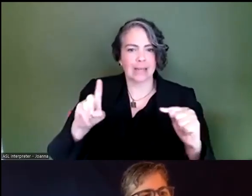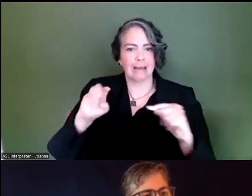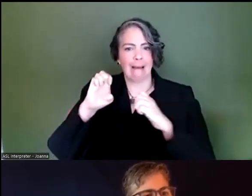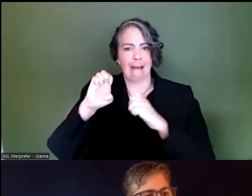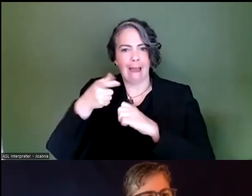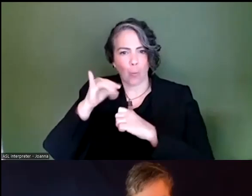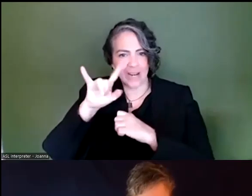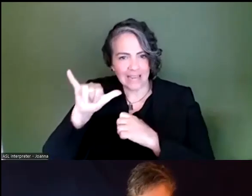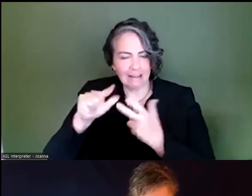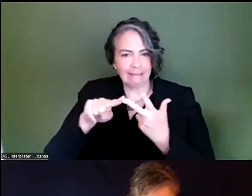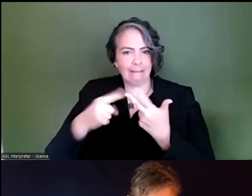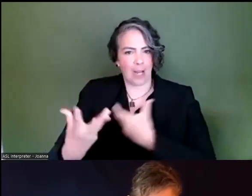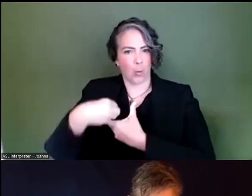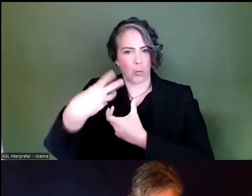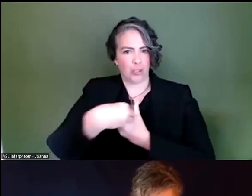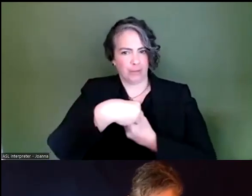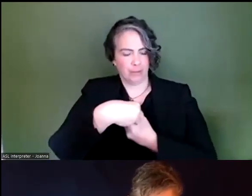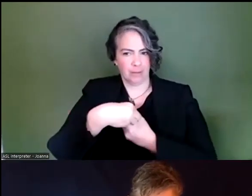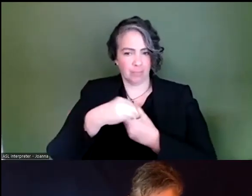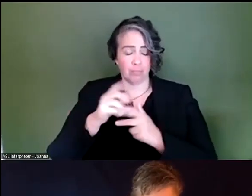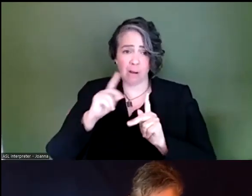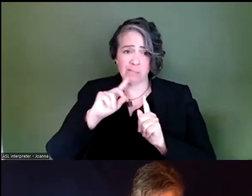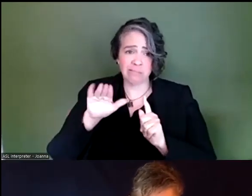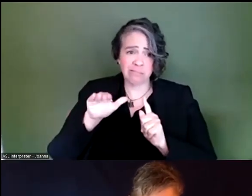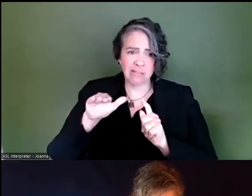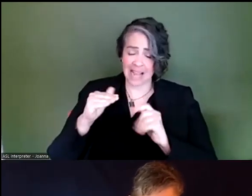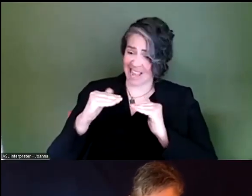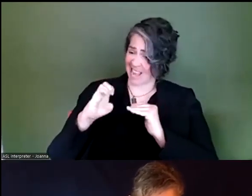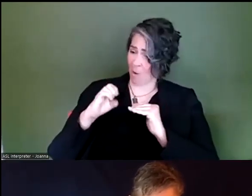well, “What's the definition? What's a difference between equality and equity?”